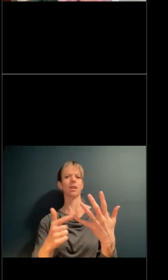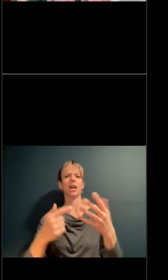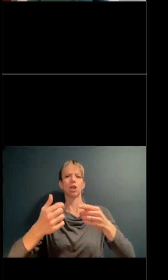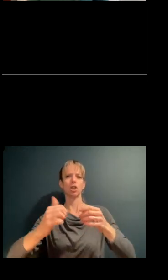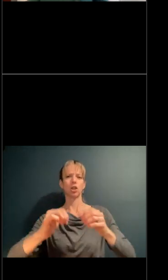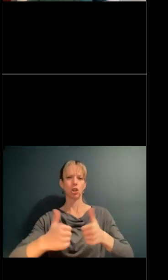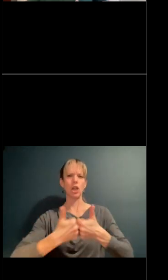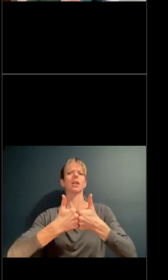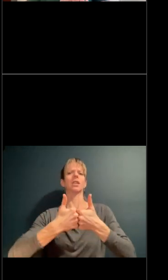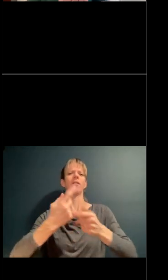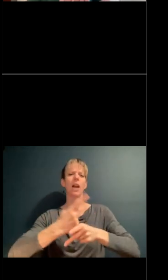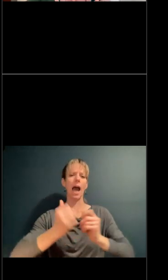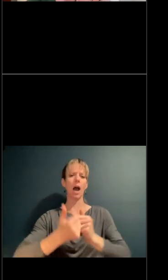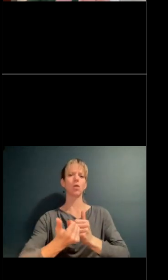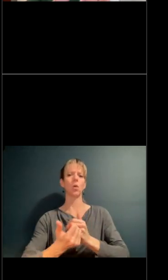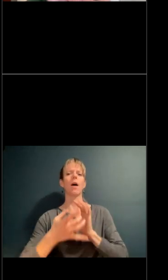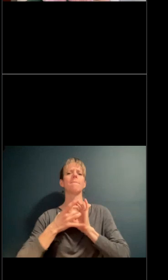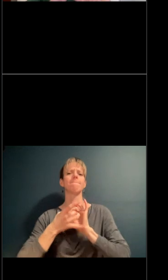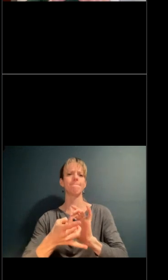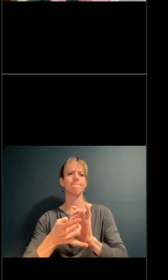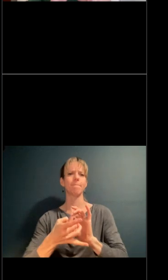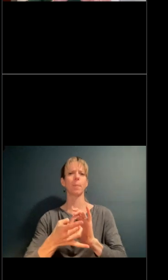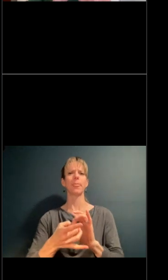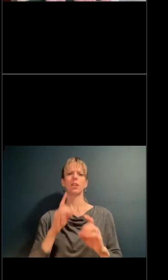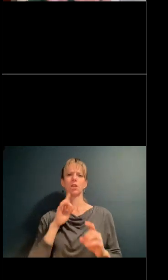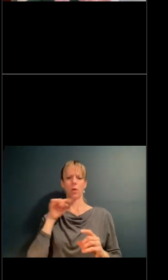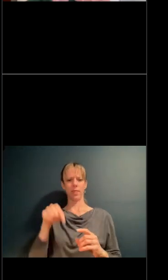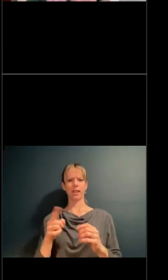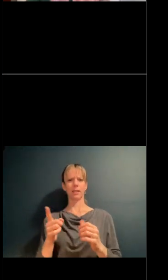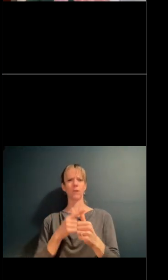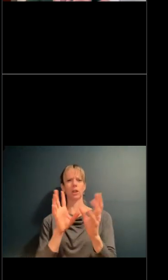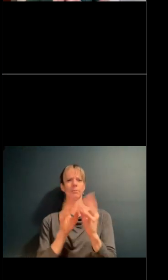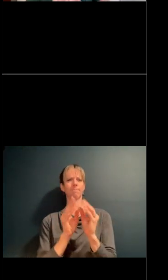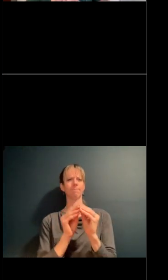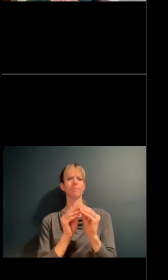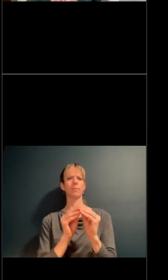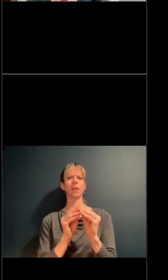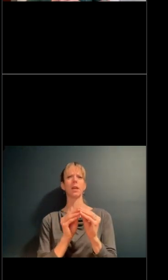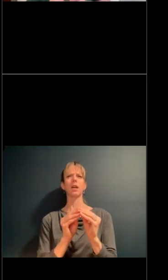this first session to unpack, why are each of these 10 areas so important?